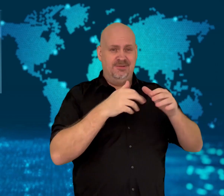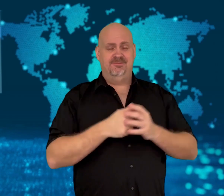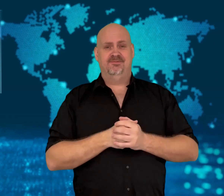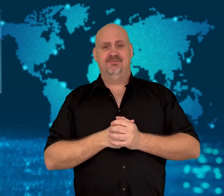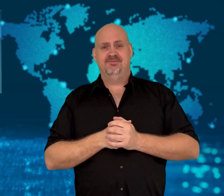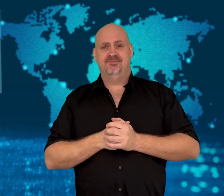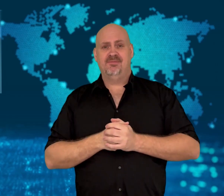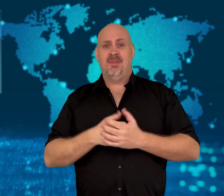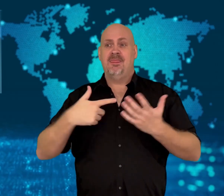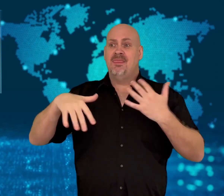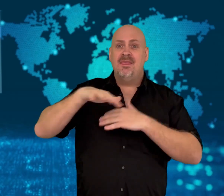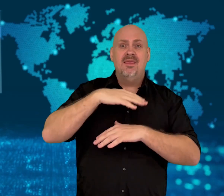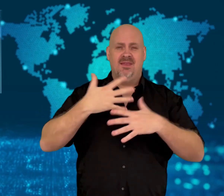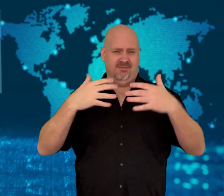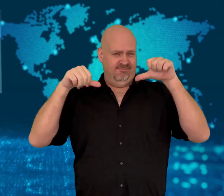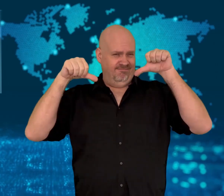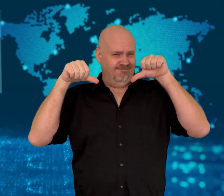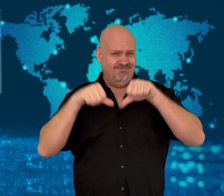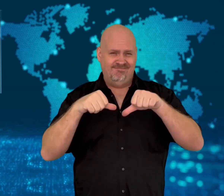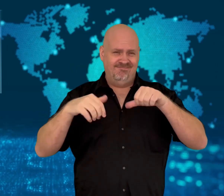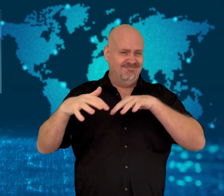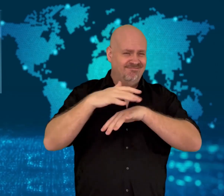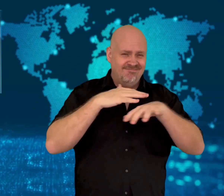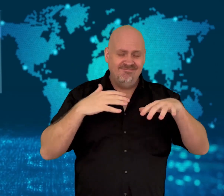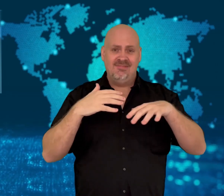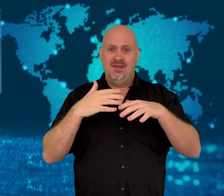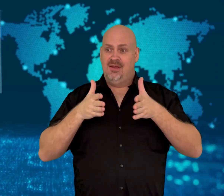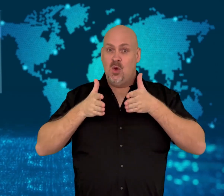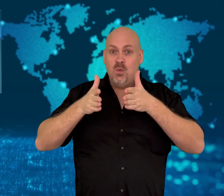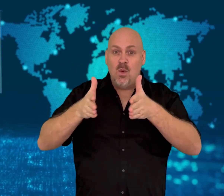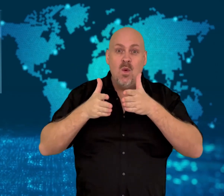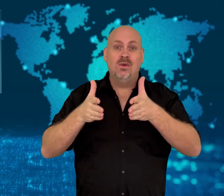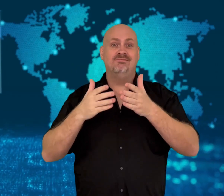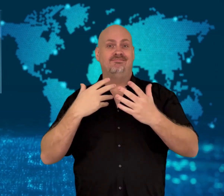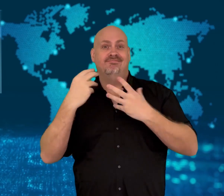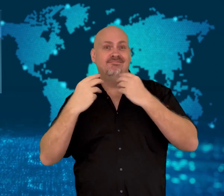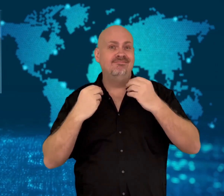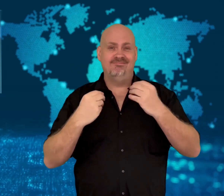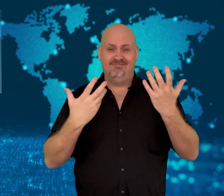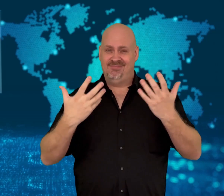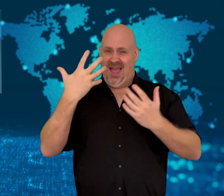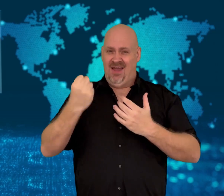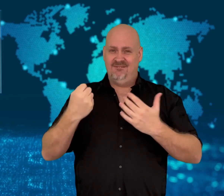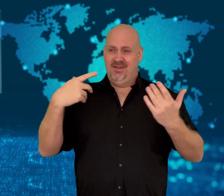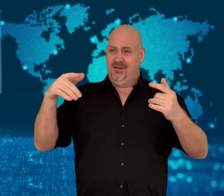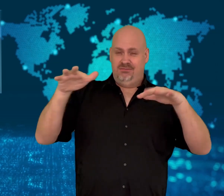the category 2 cyclone hit the island.